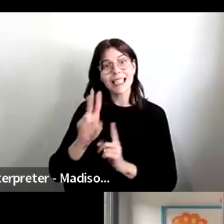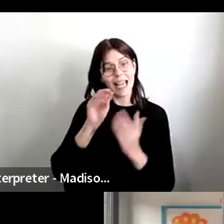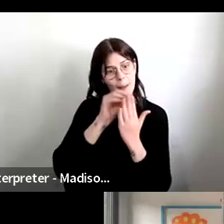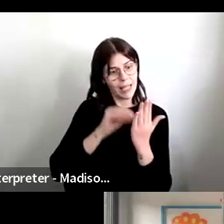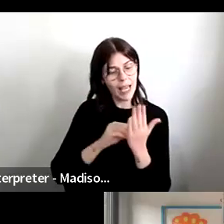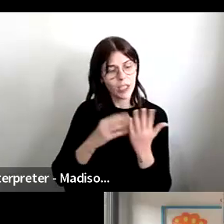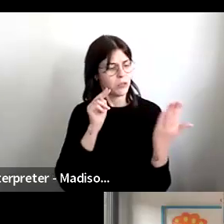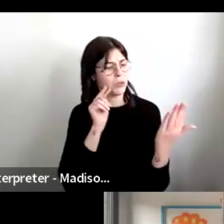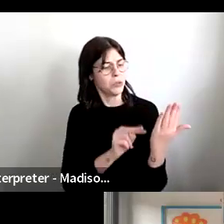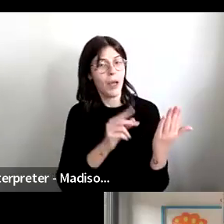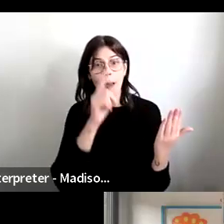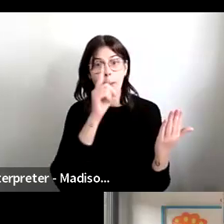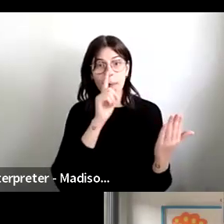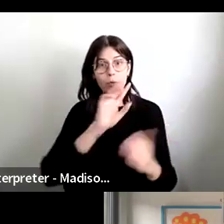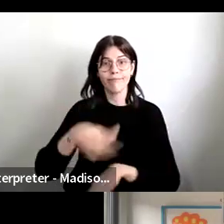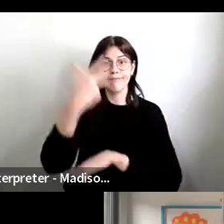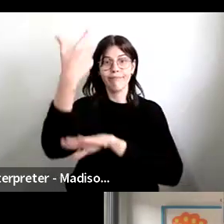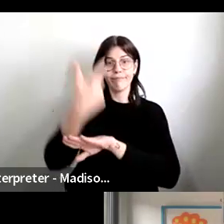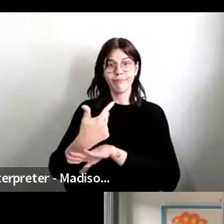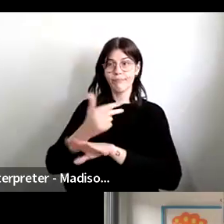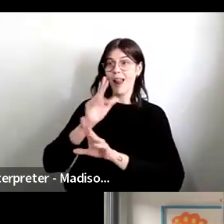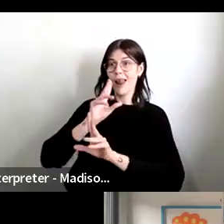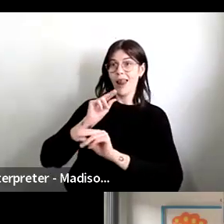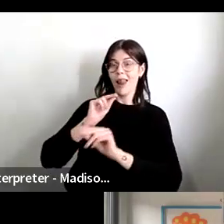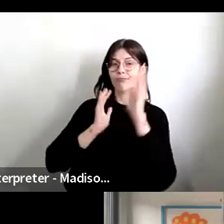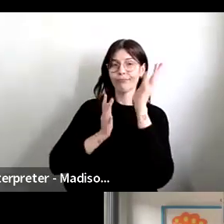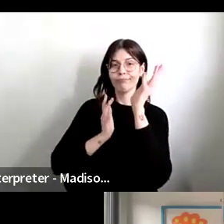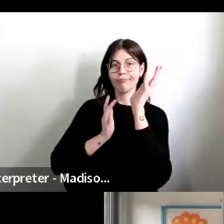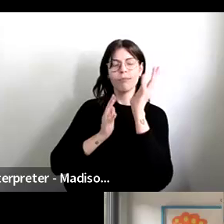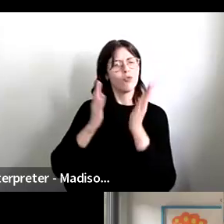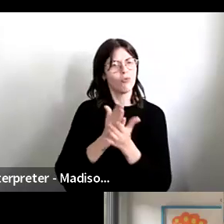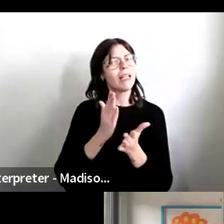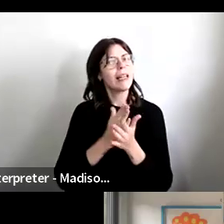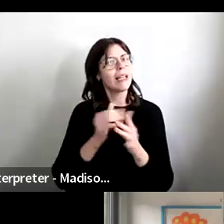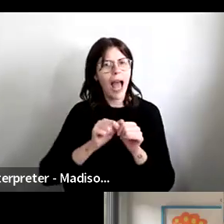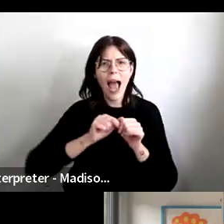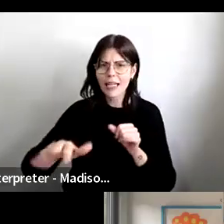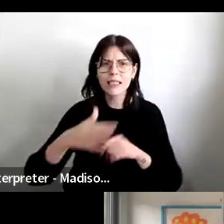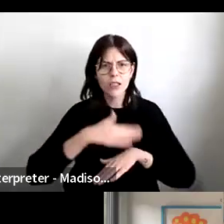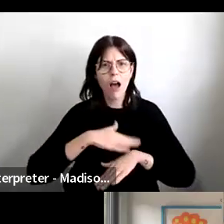have recorded themselves talking to camera - that was a really excellent moment of thinking, yeah,